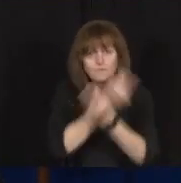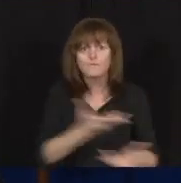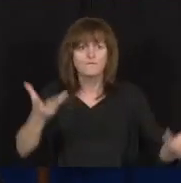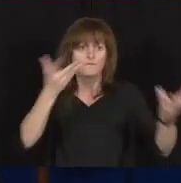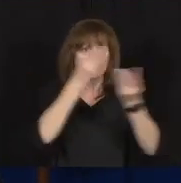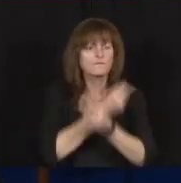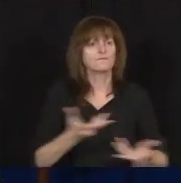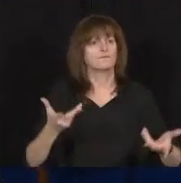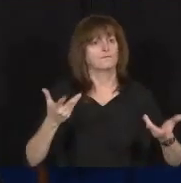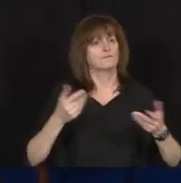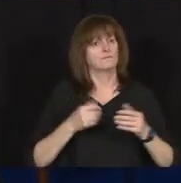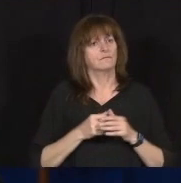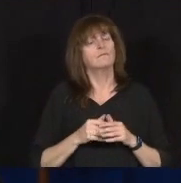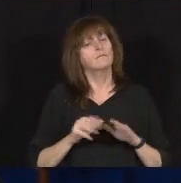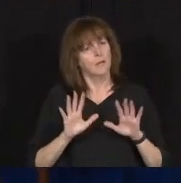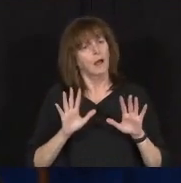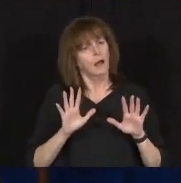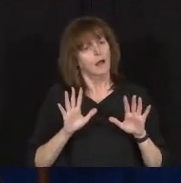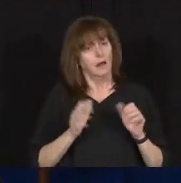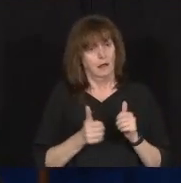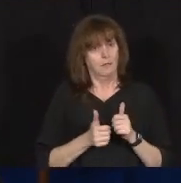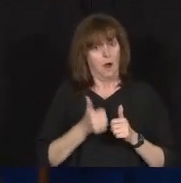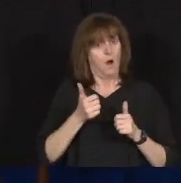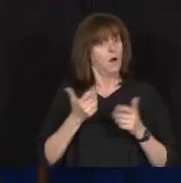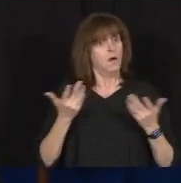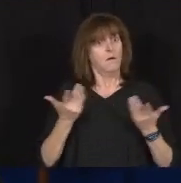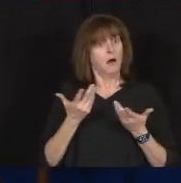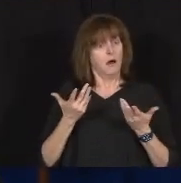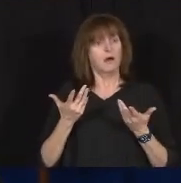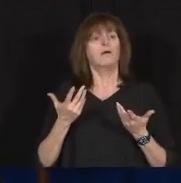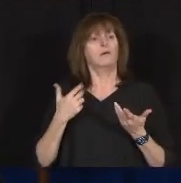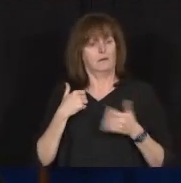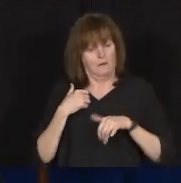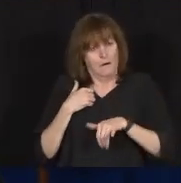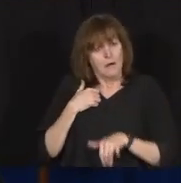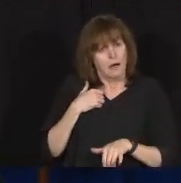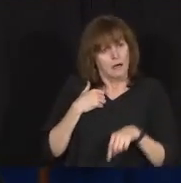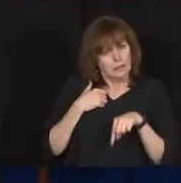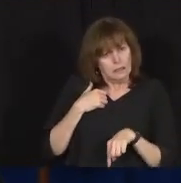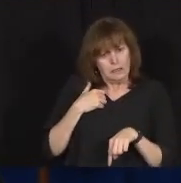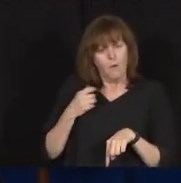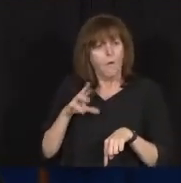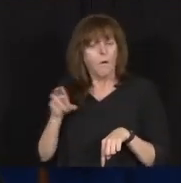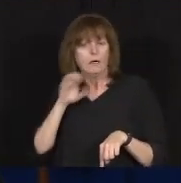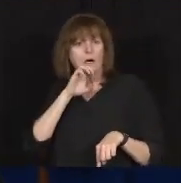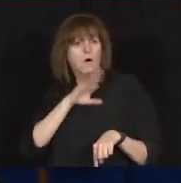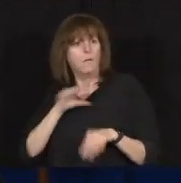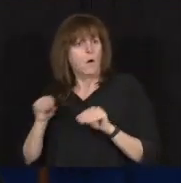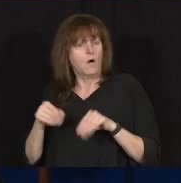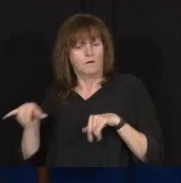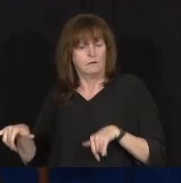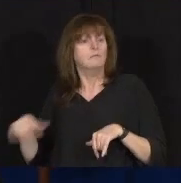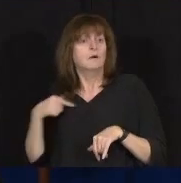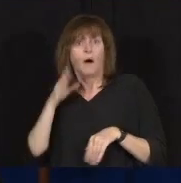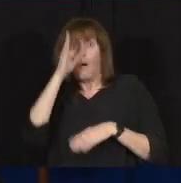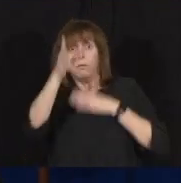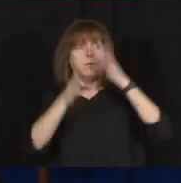And keep them informed. But for the most part, I am self isolating every day. SPEAKER: A nd to follow up on Laura